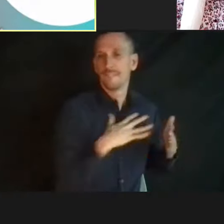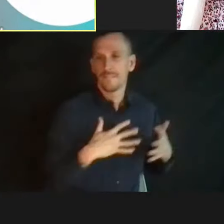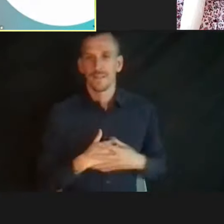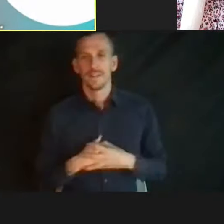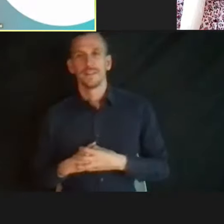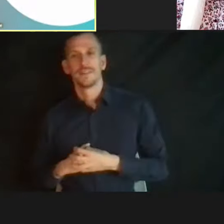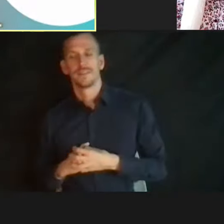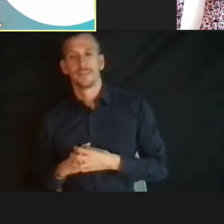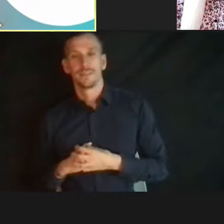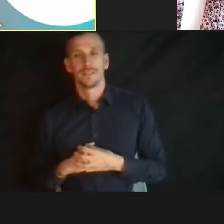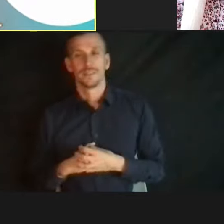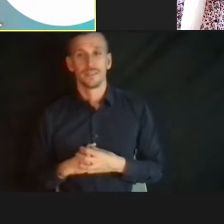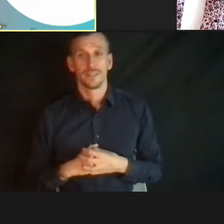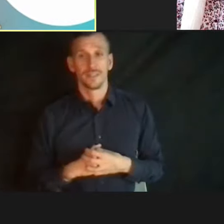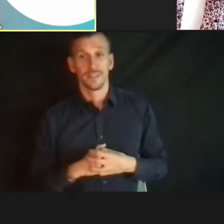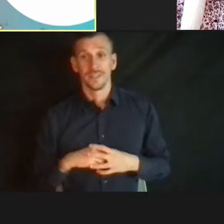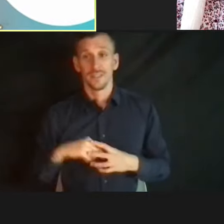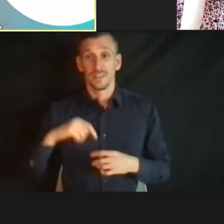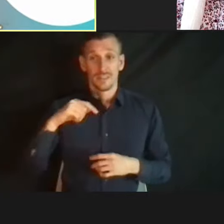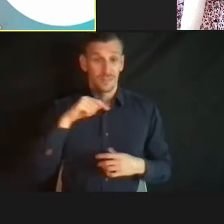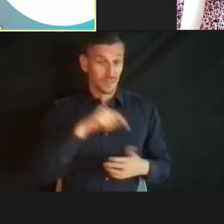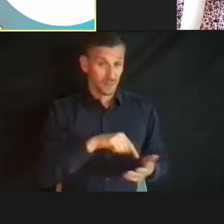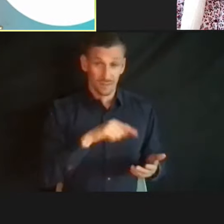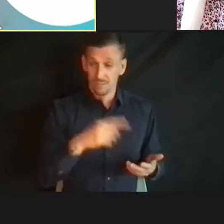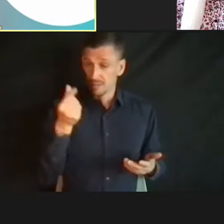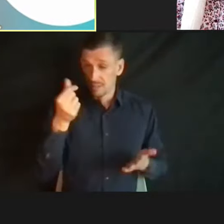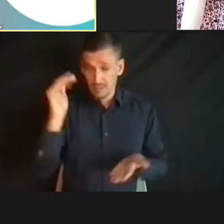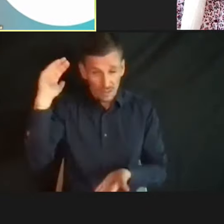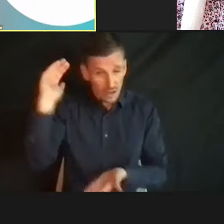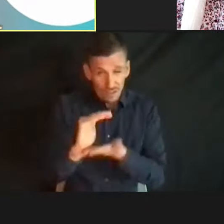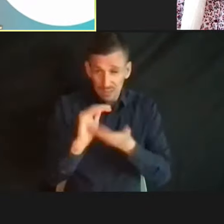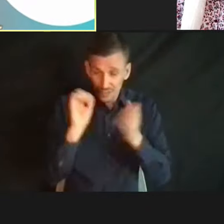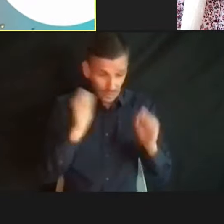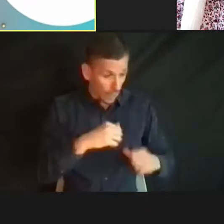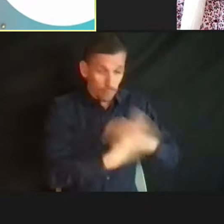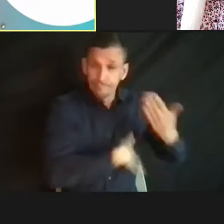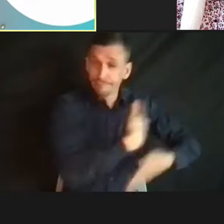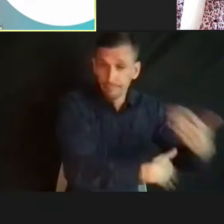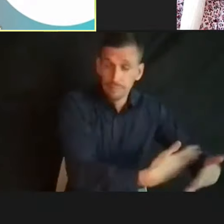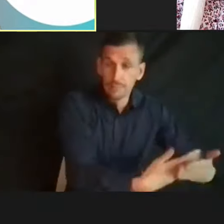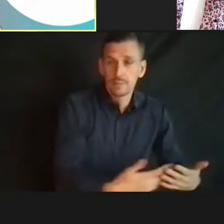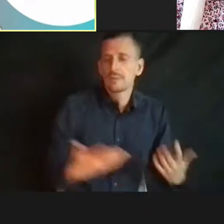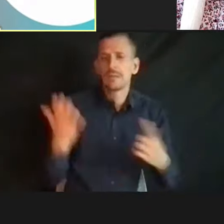For example, having a youth center or community center where community goes to access them,